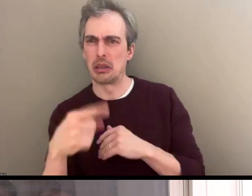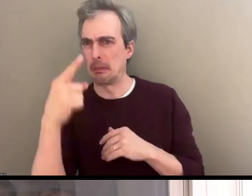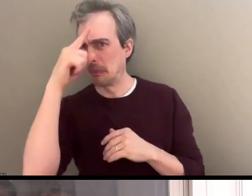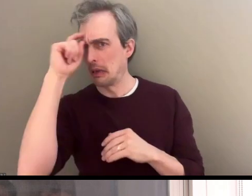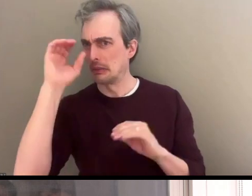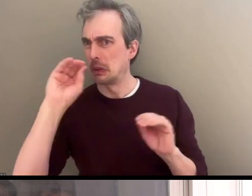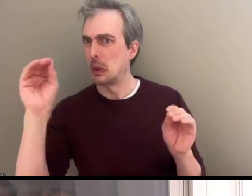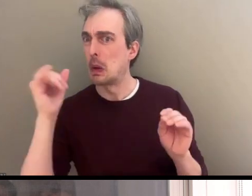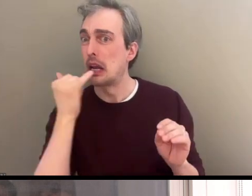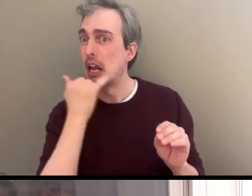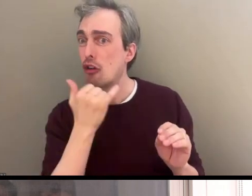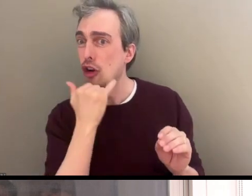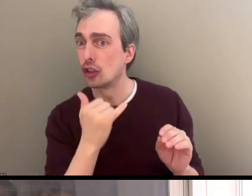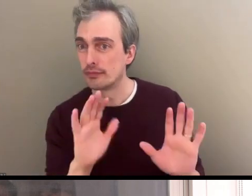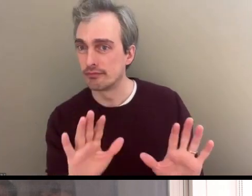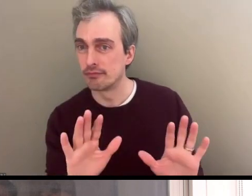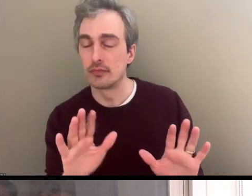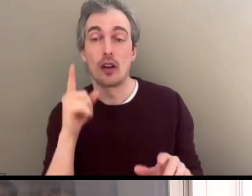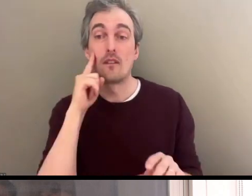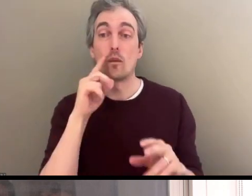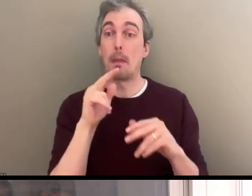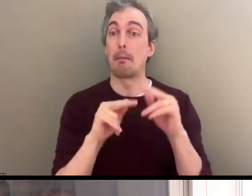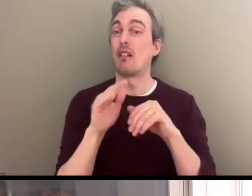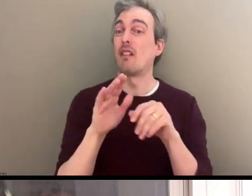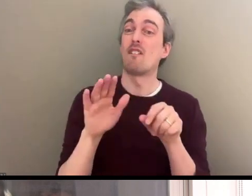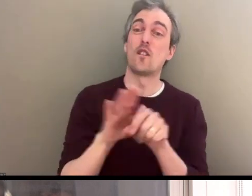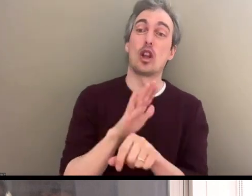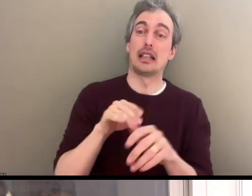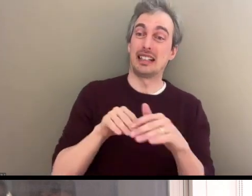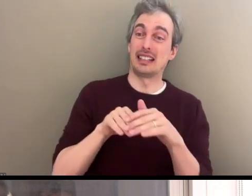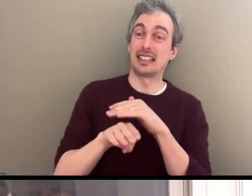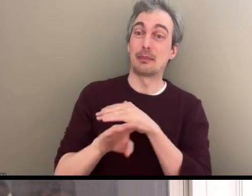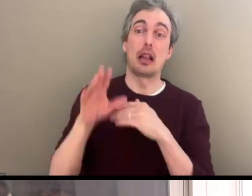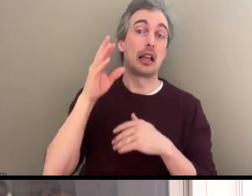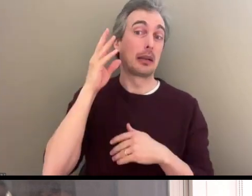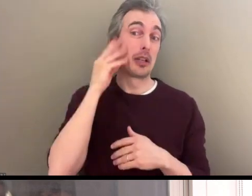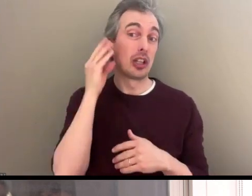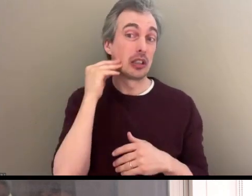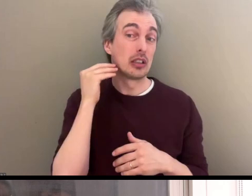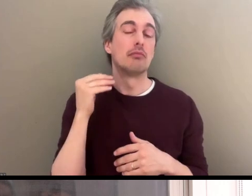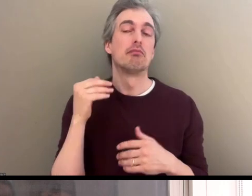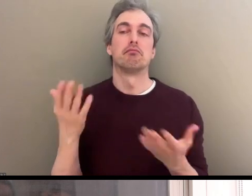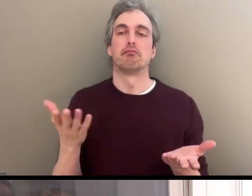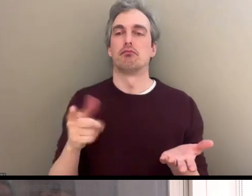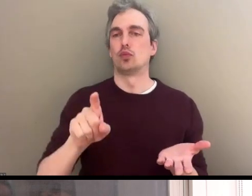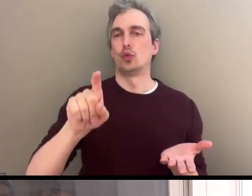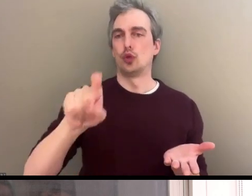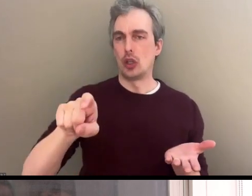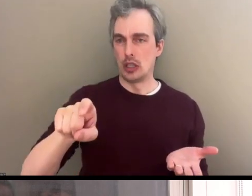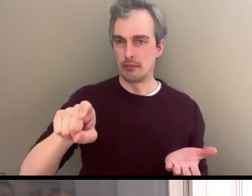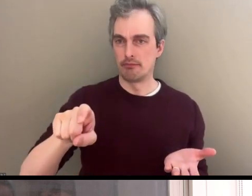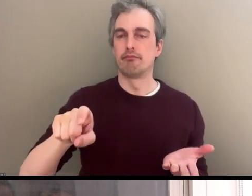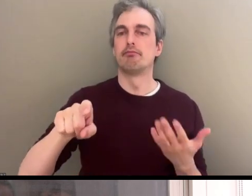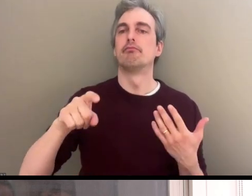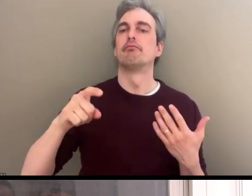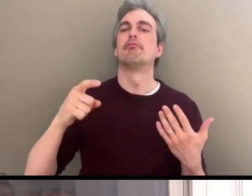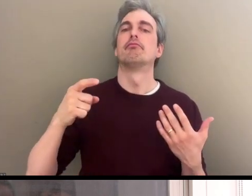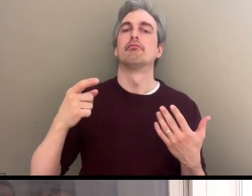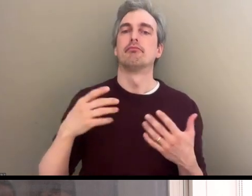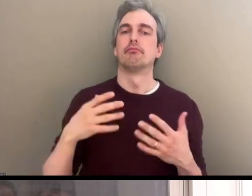So to build truly accessible experiences, you should and would pair it with manual